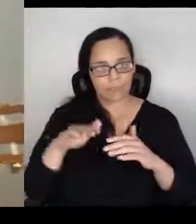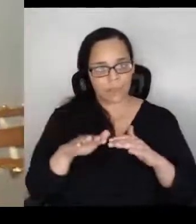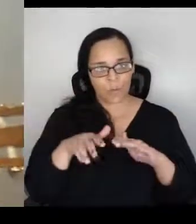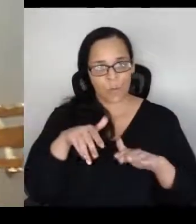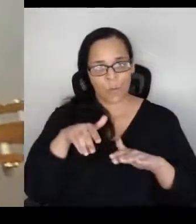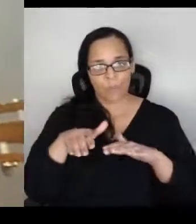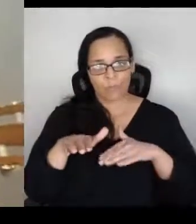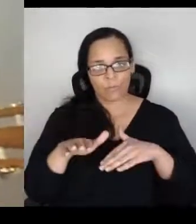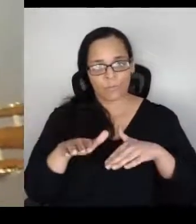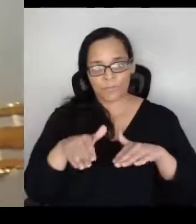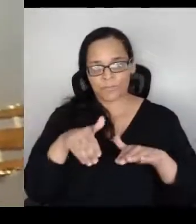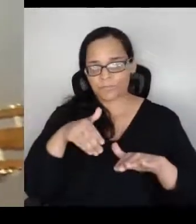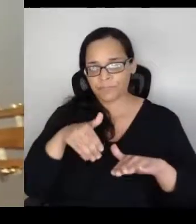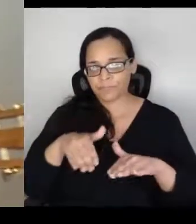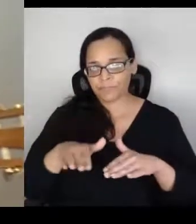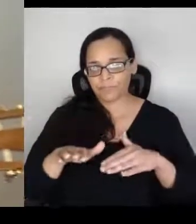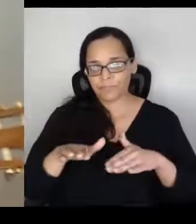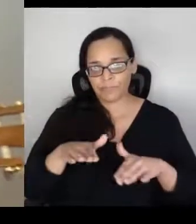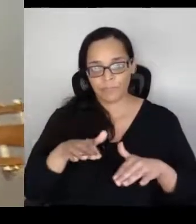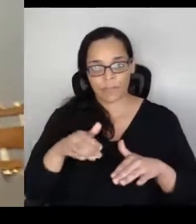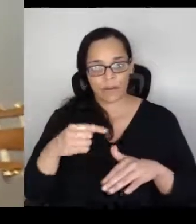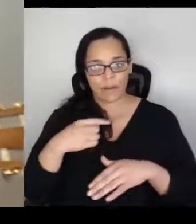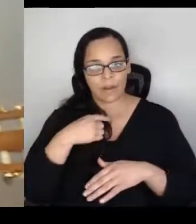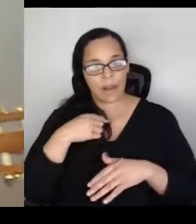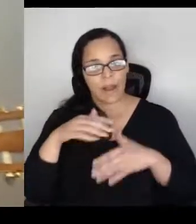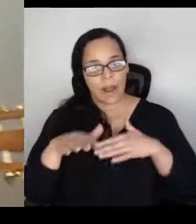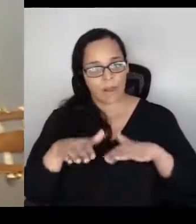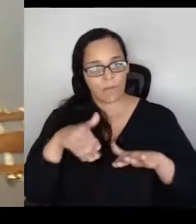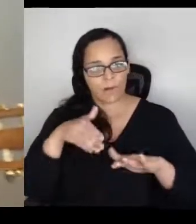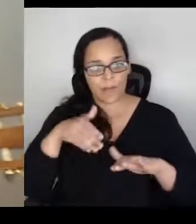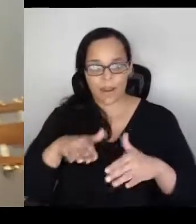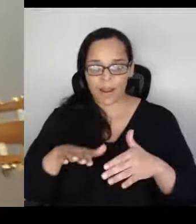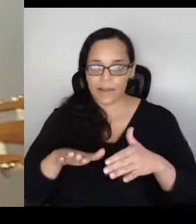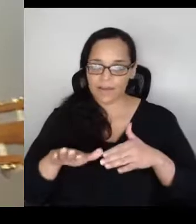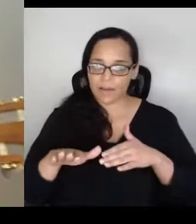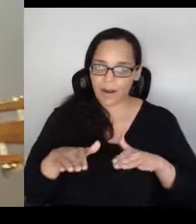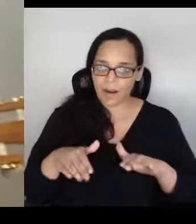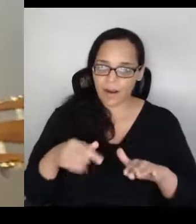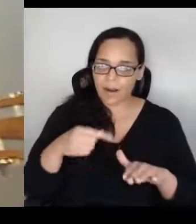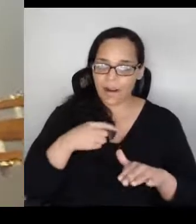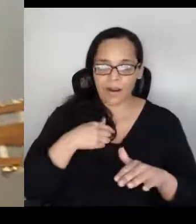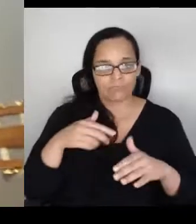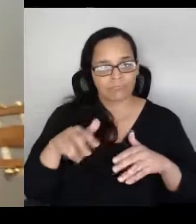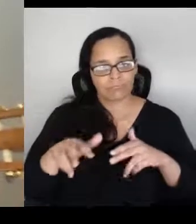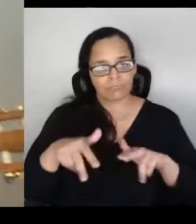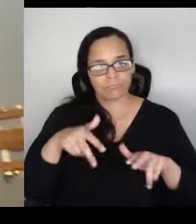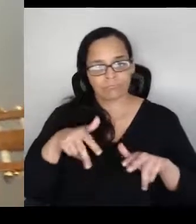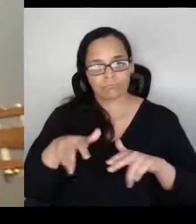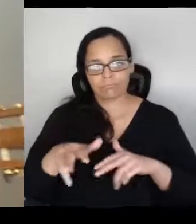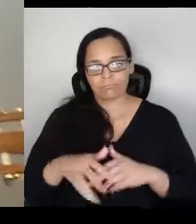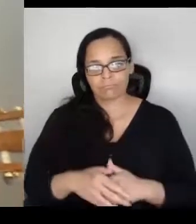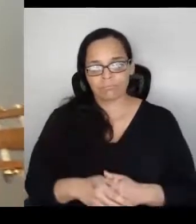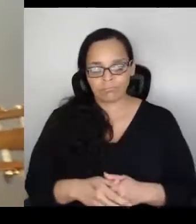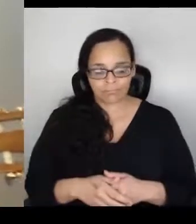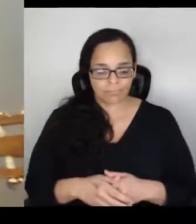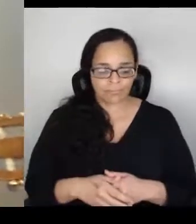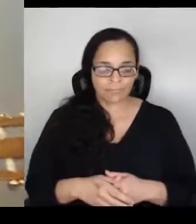Y me voy caminado Voy caminando Oh ooh ooh